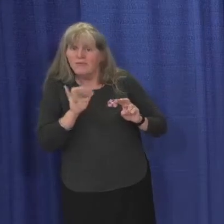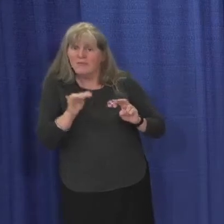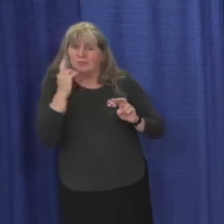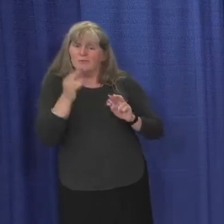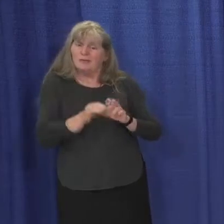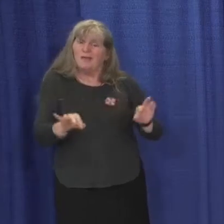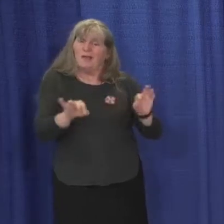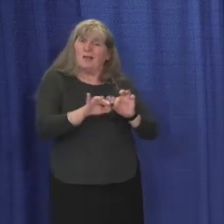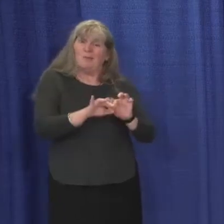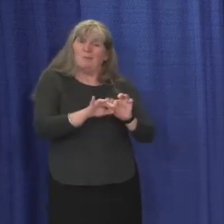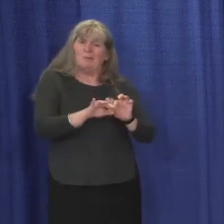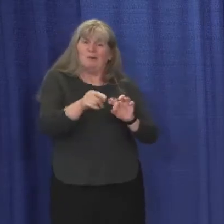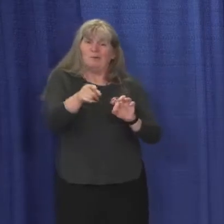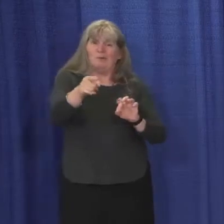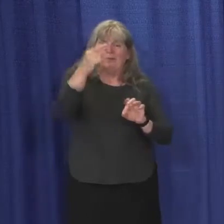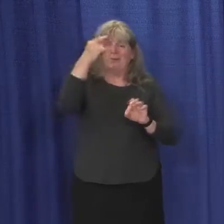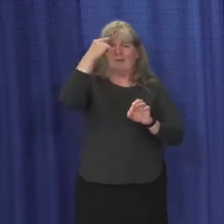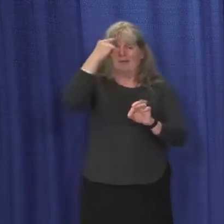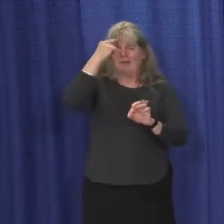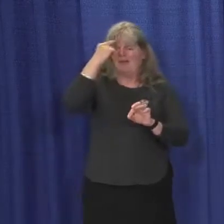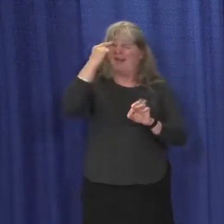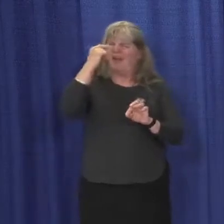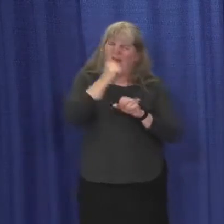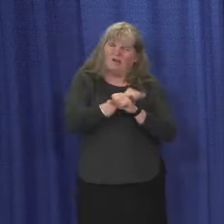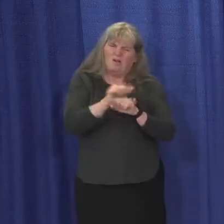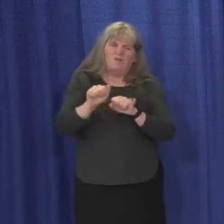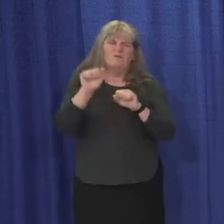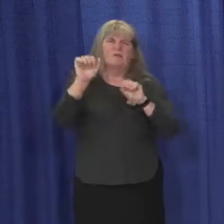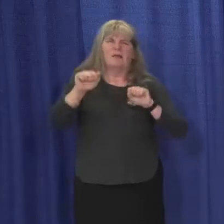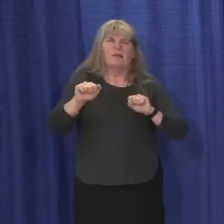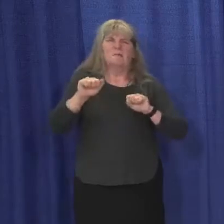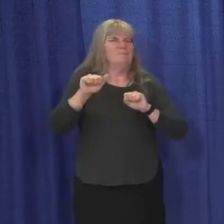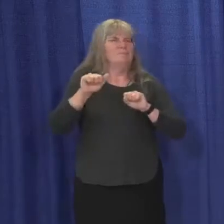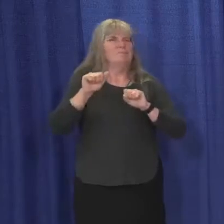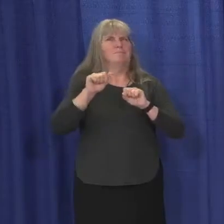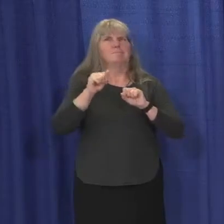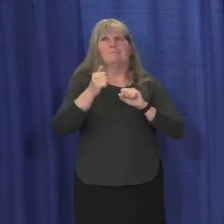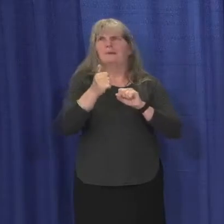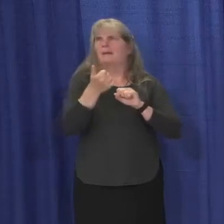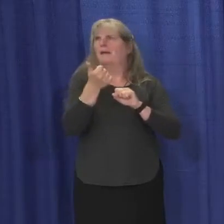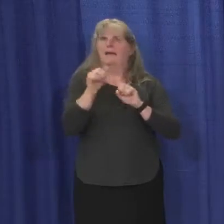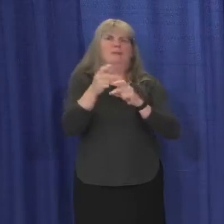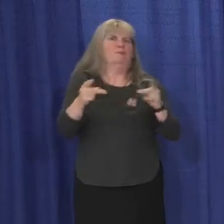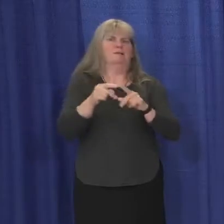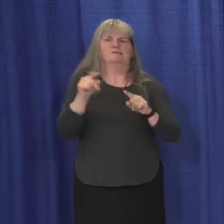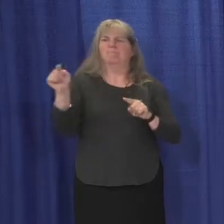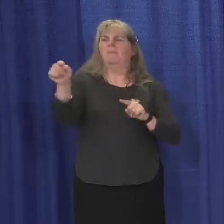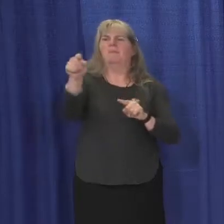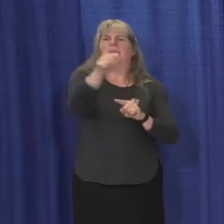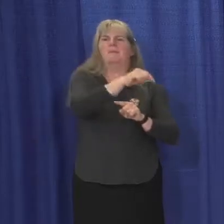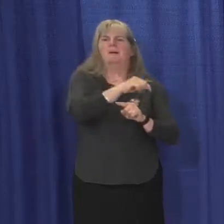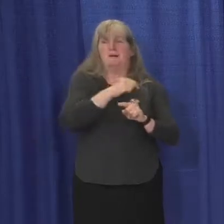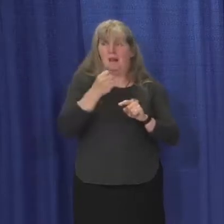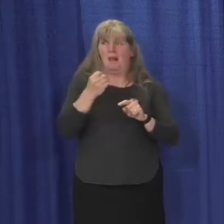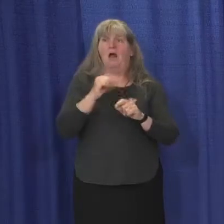for people to assume there is loss of disease out there.